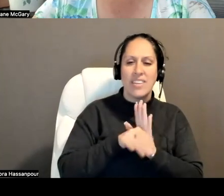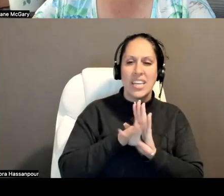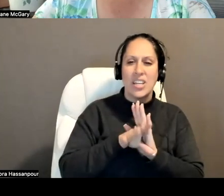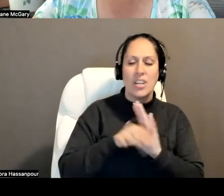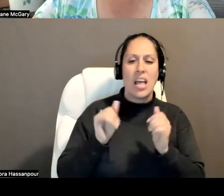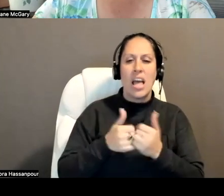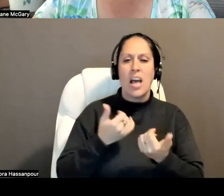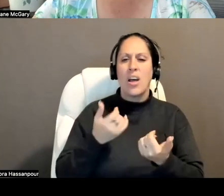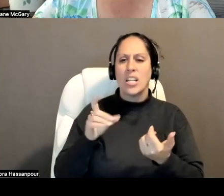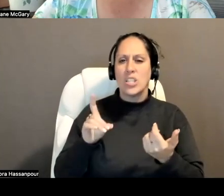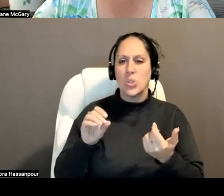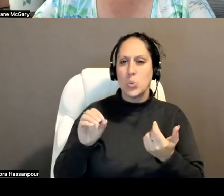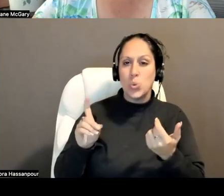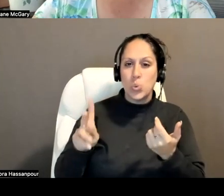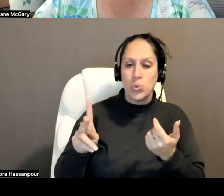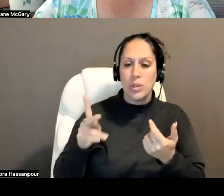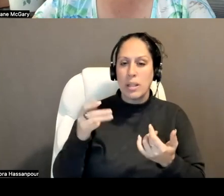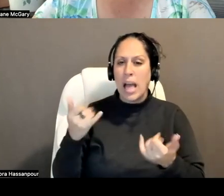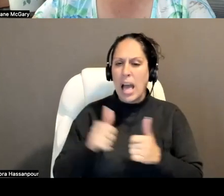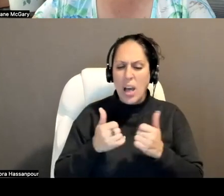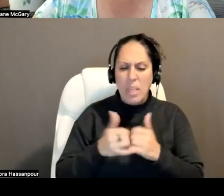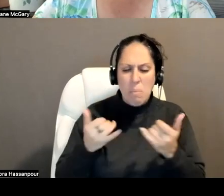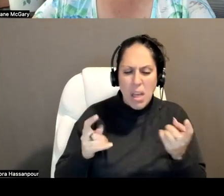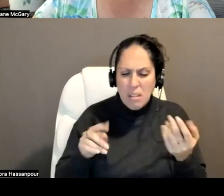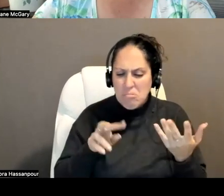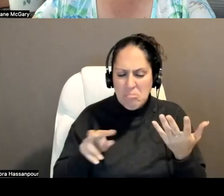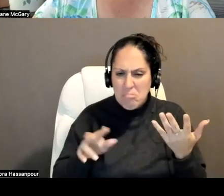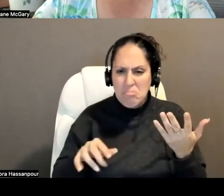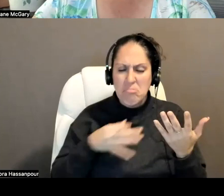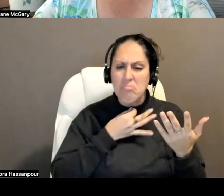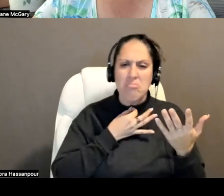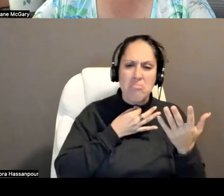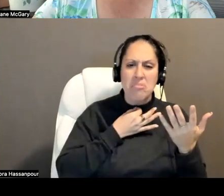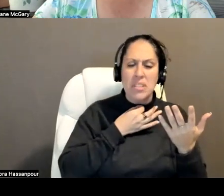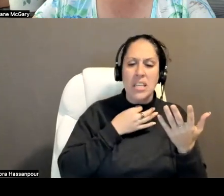actual to do--- how they actually play it, and, and how, because as instruments they